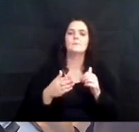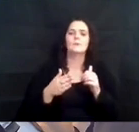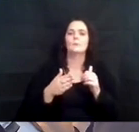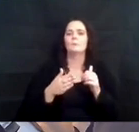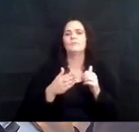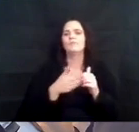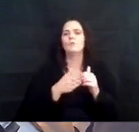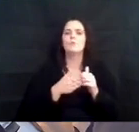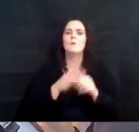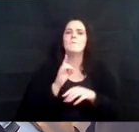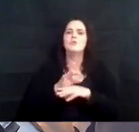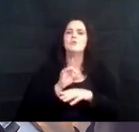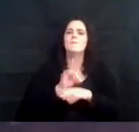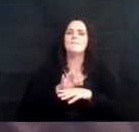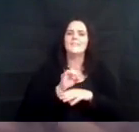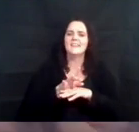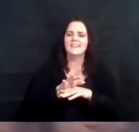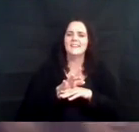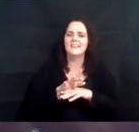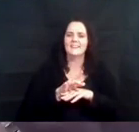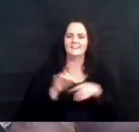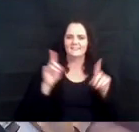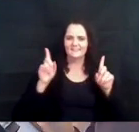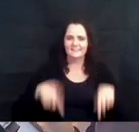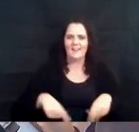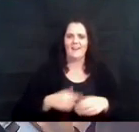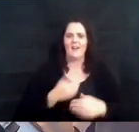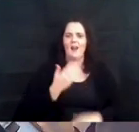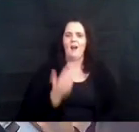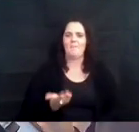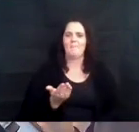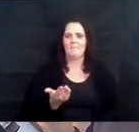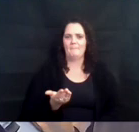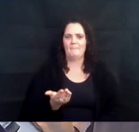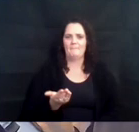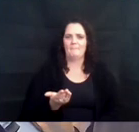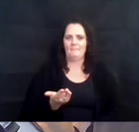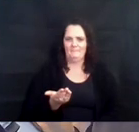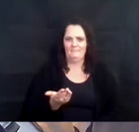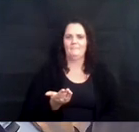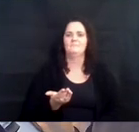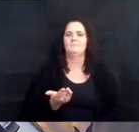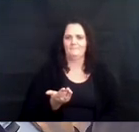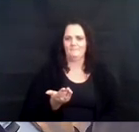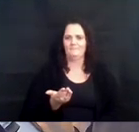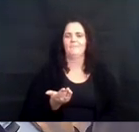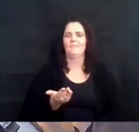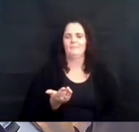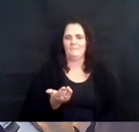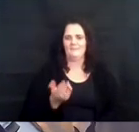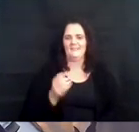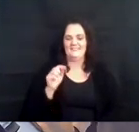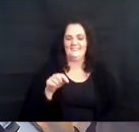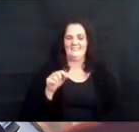gonna take me right into the interface, there it is, where I will actually be shooting my individual photos.